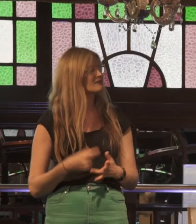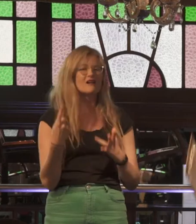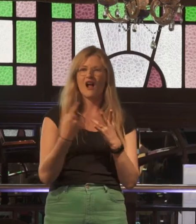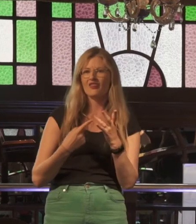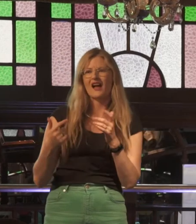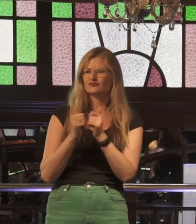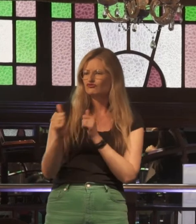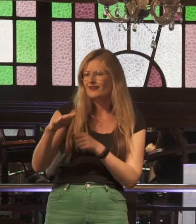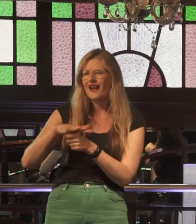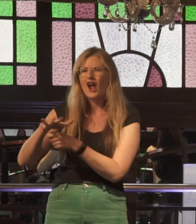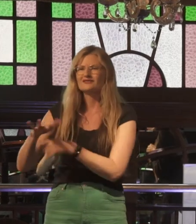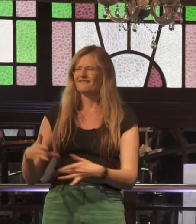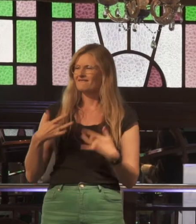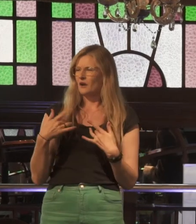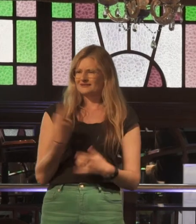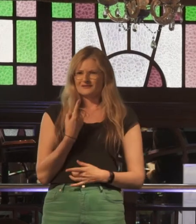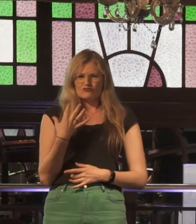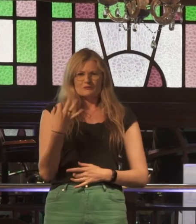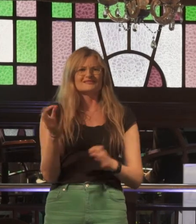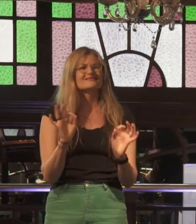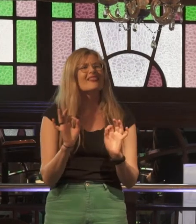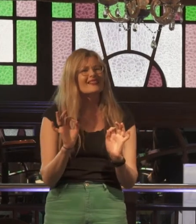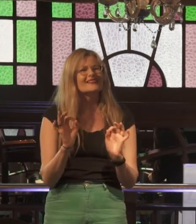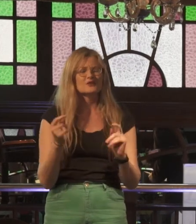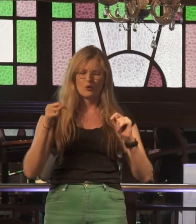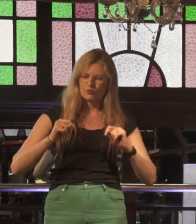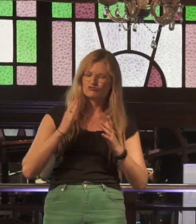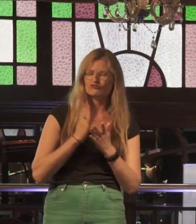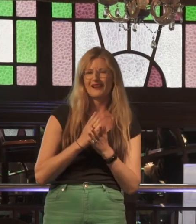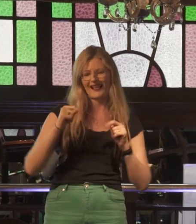And it really just sort of puts a spotlight on the fact that, you know,